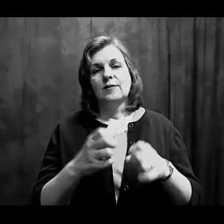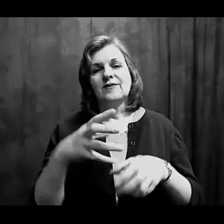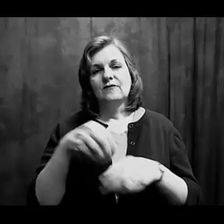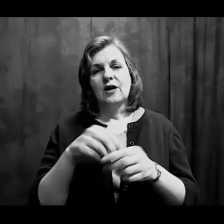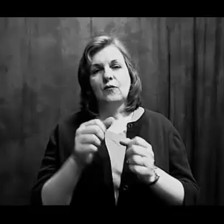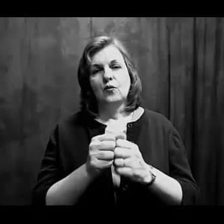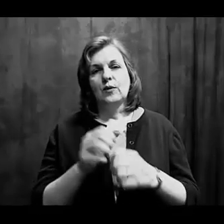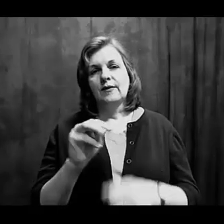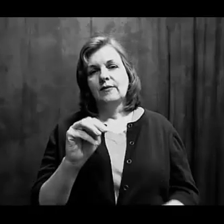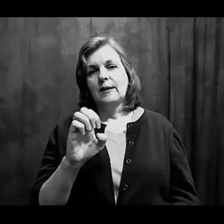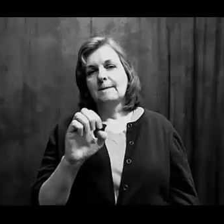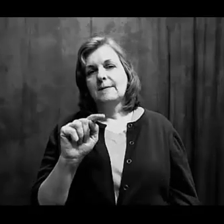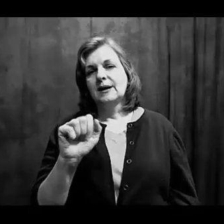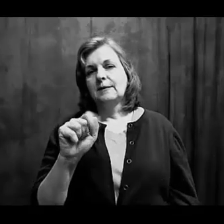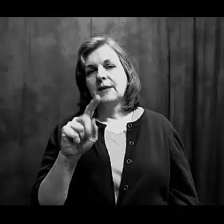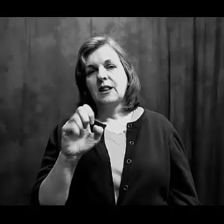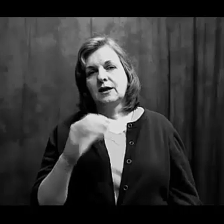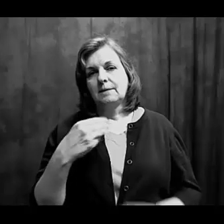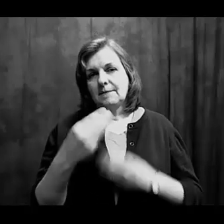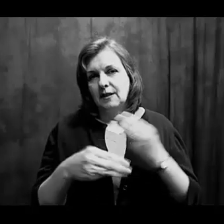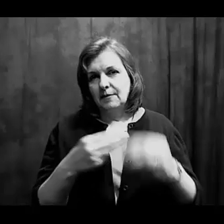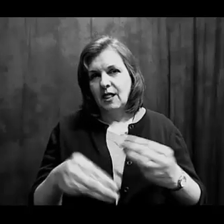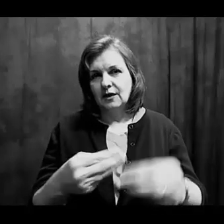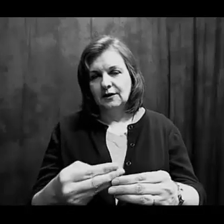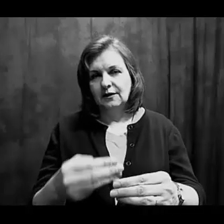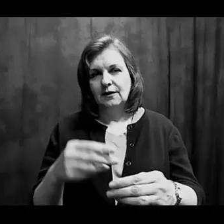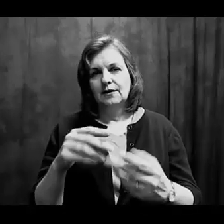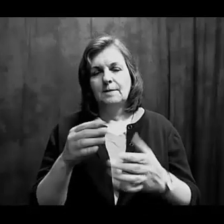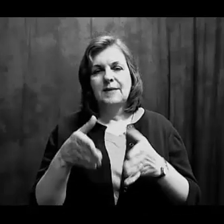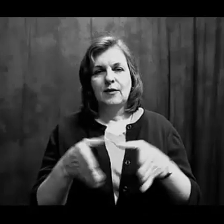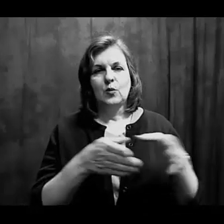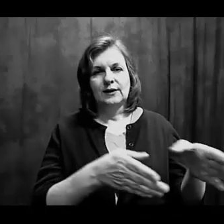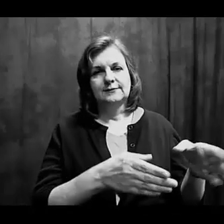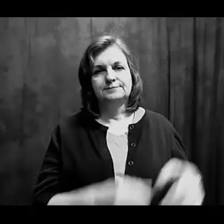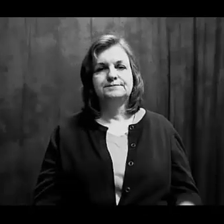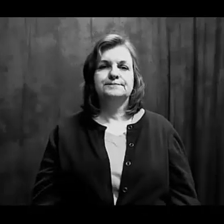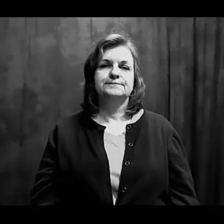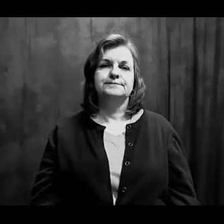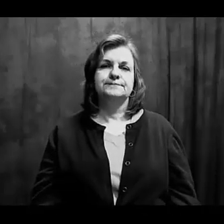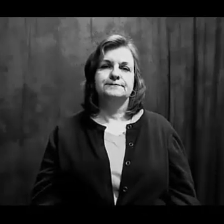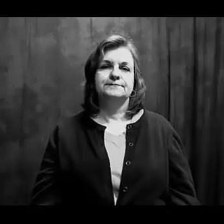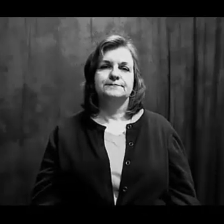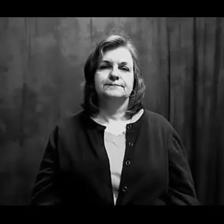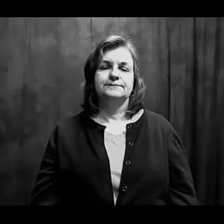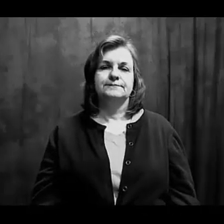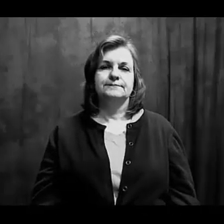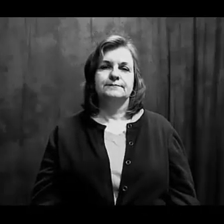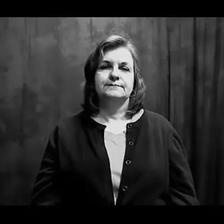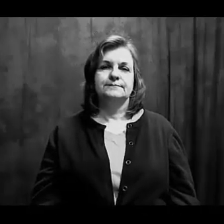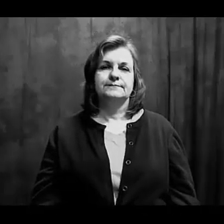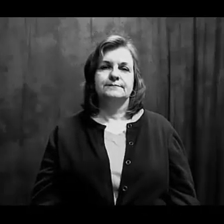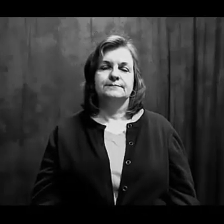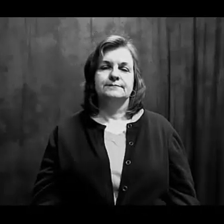their role in metabolic pathways